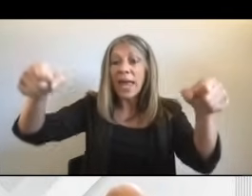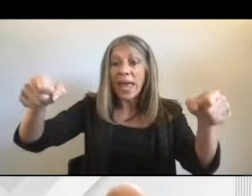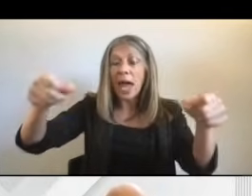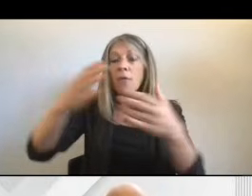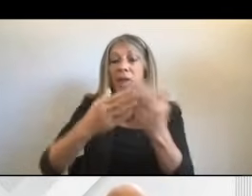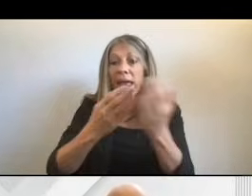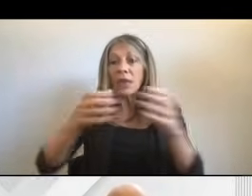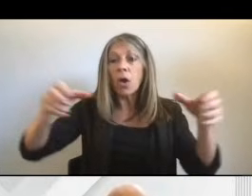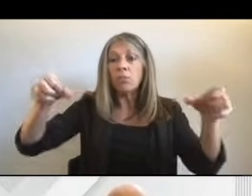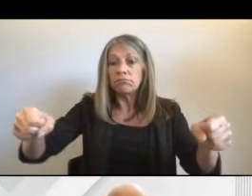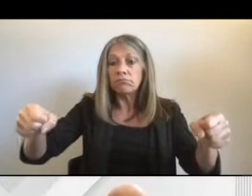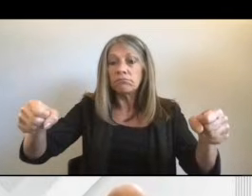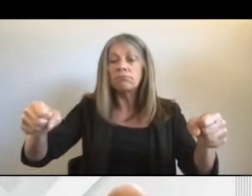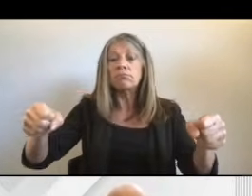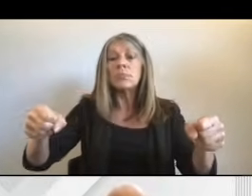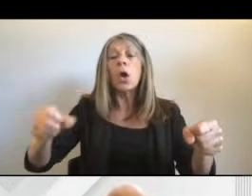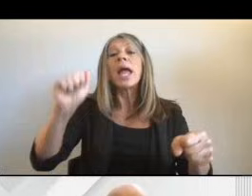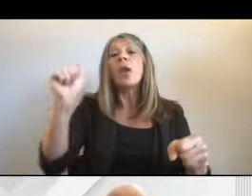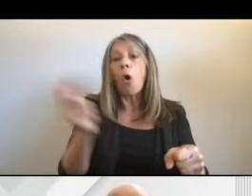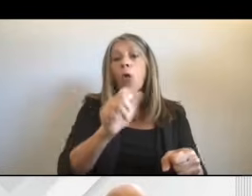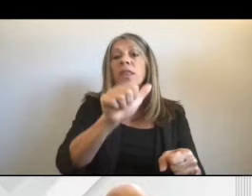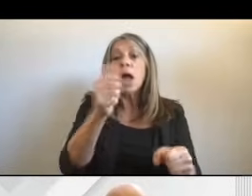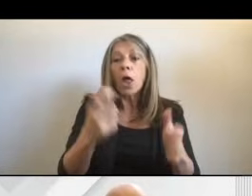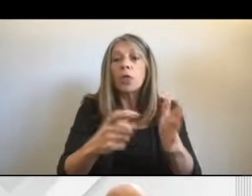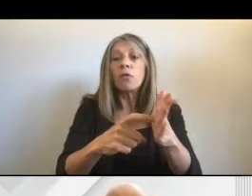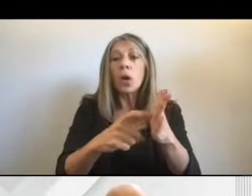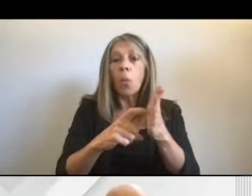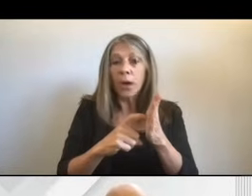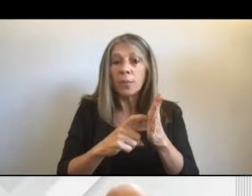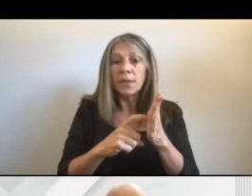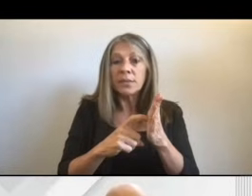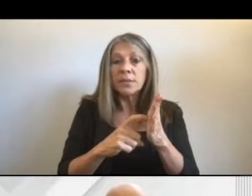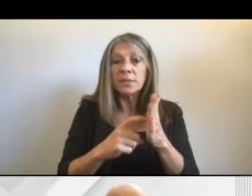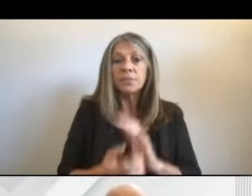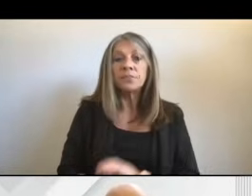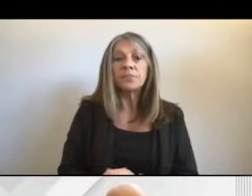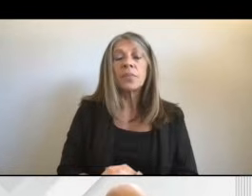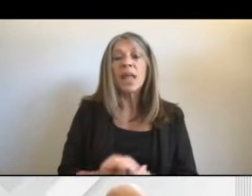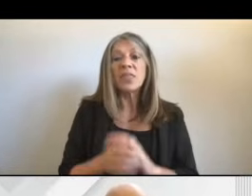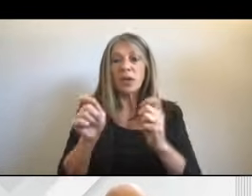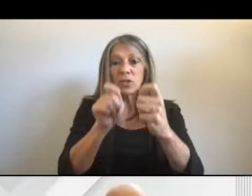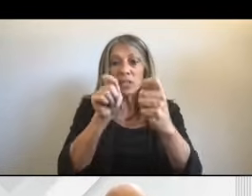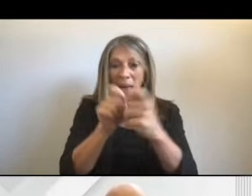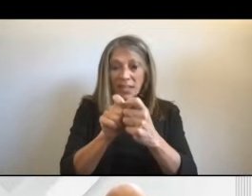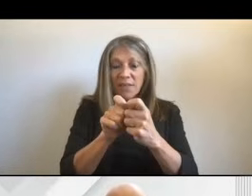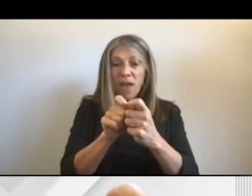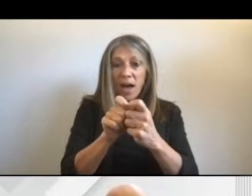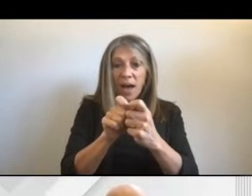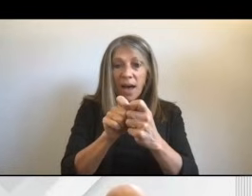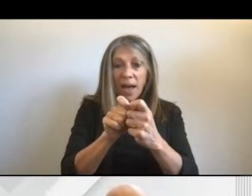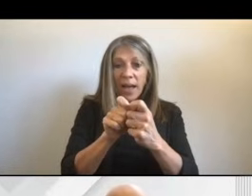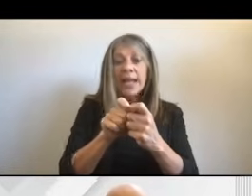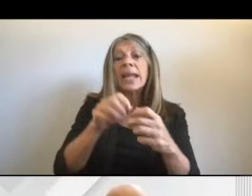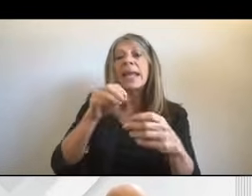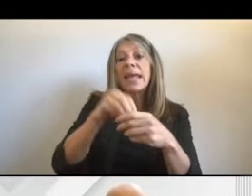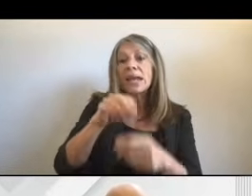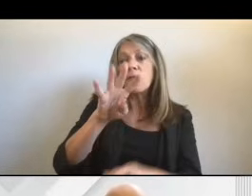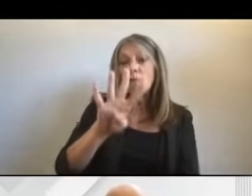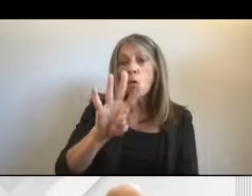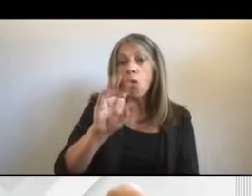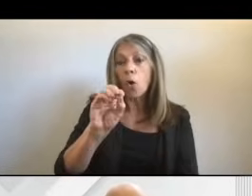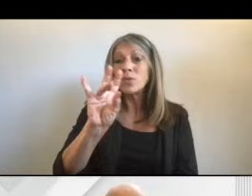gripping surface and all the other requirements that are specified in 407. Including it